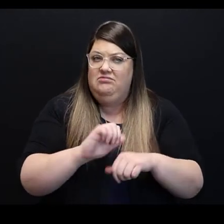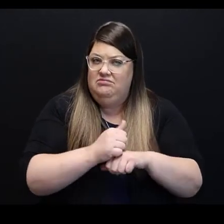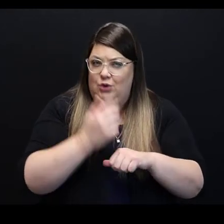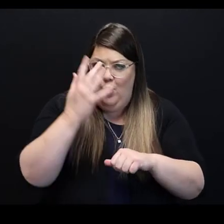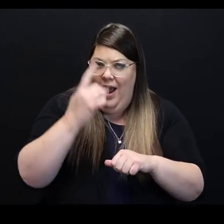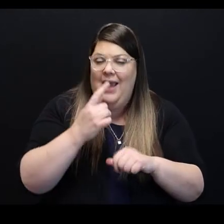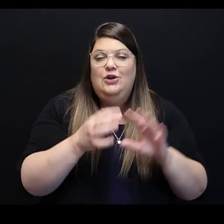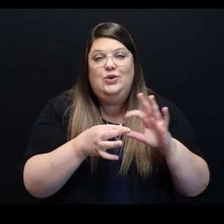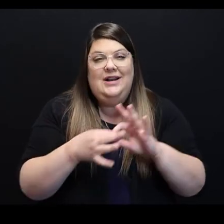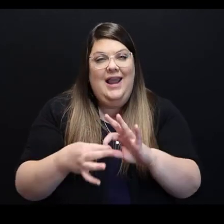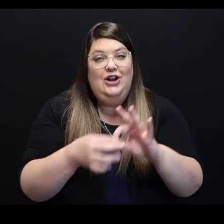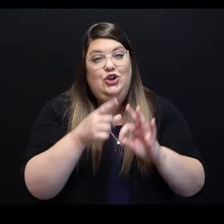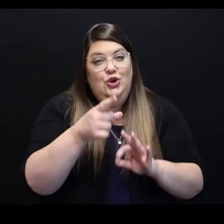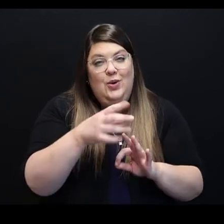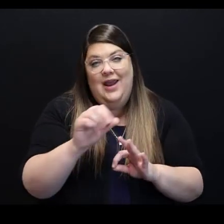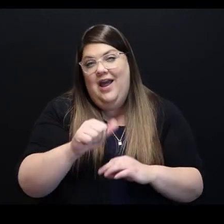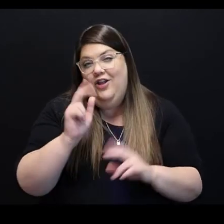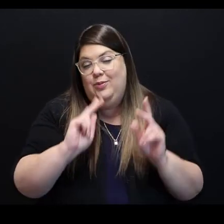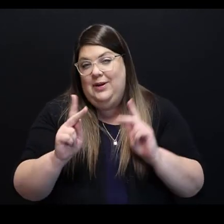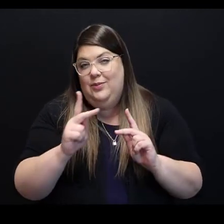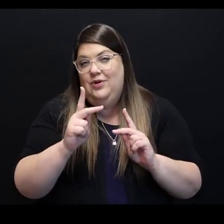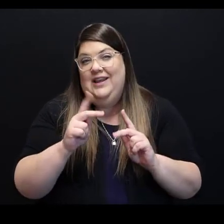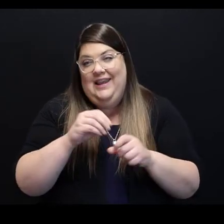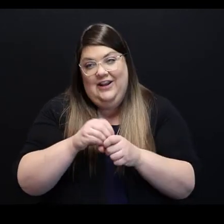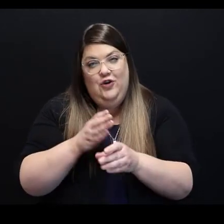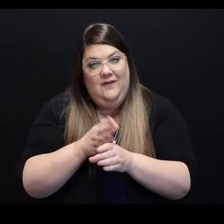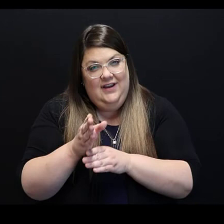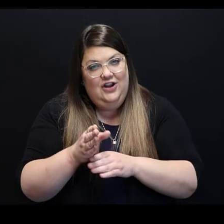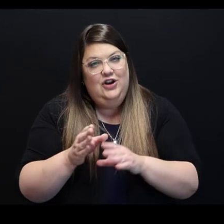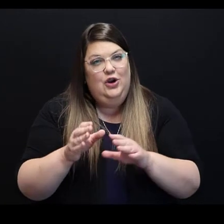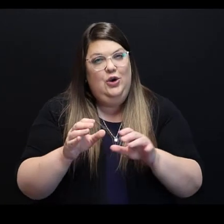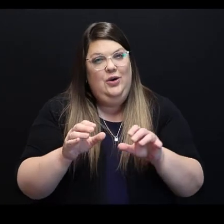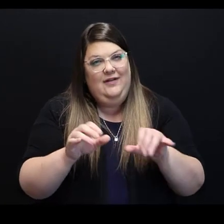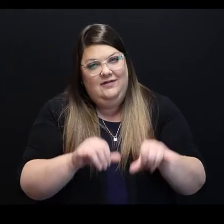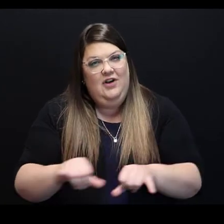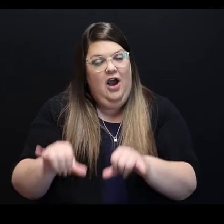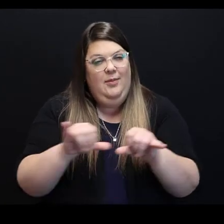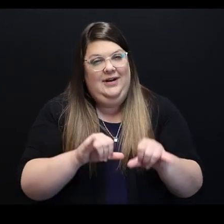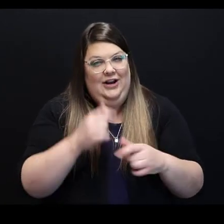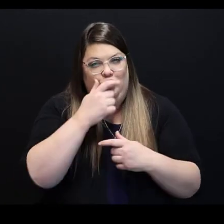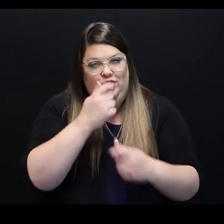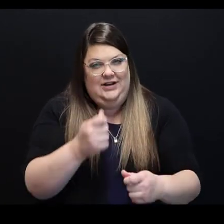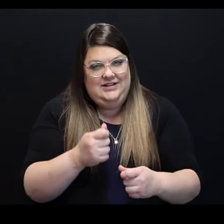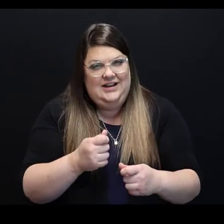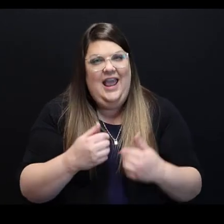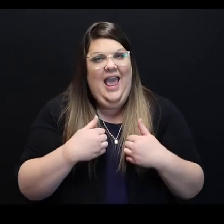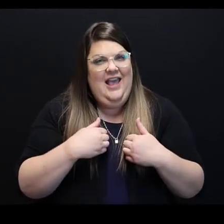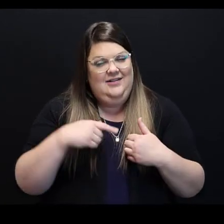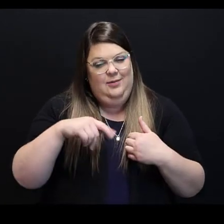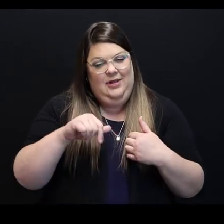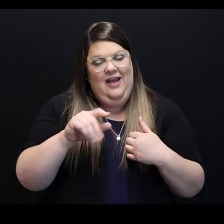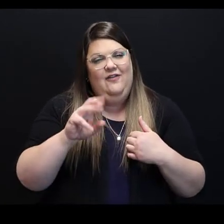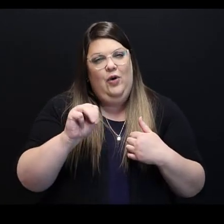field who share common interests. Each COP offers a platform to exchange ideas and thoughts as well